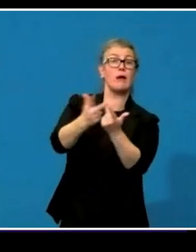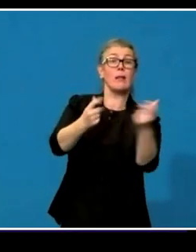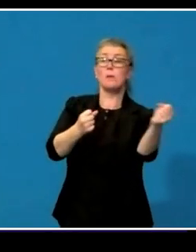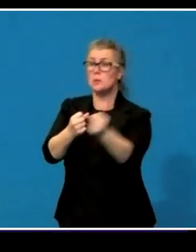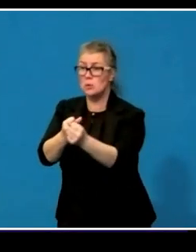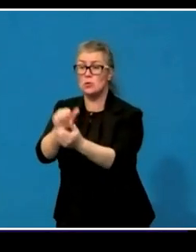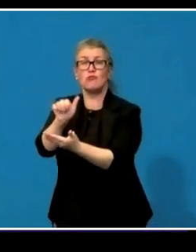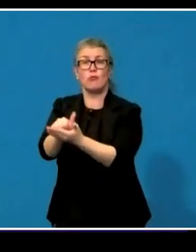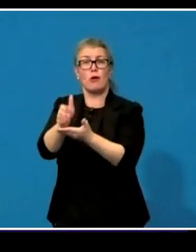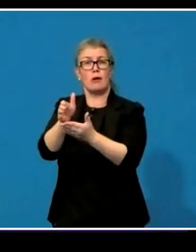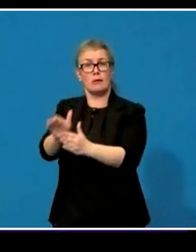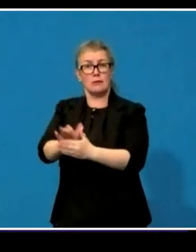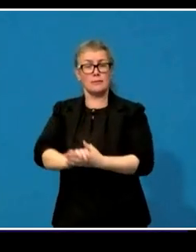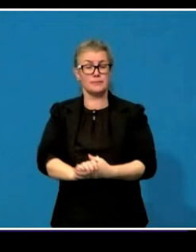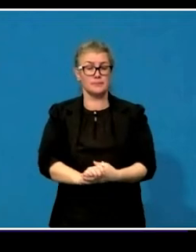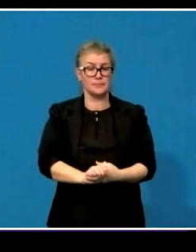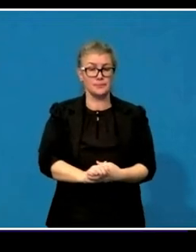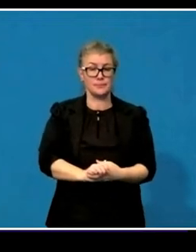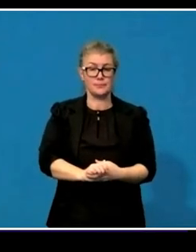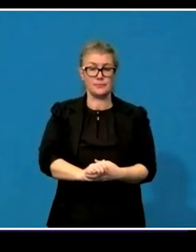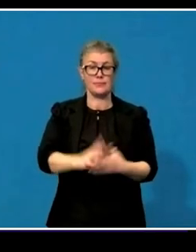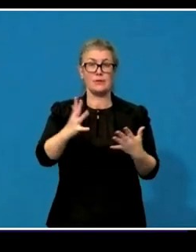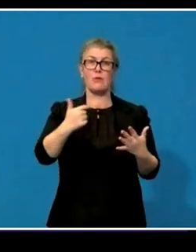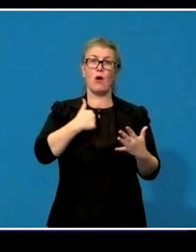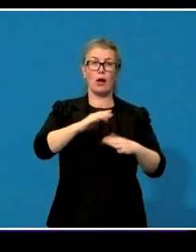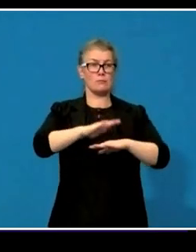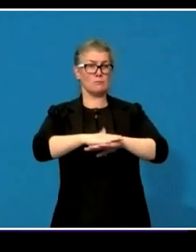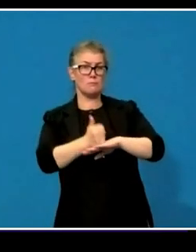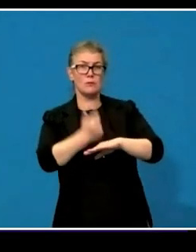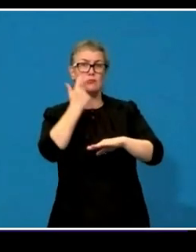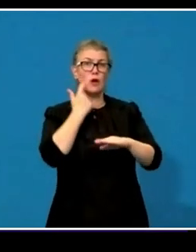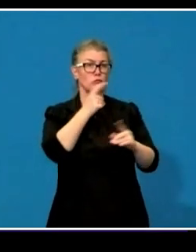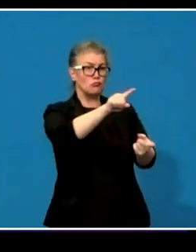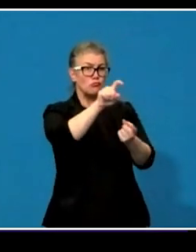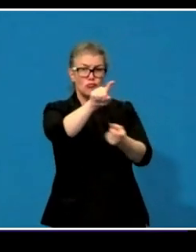So I set about being able to recruit different people into our lives that were